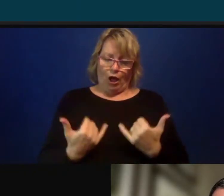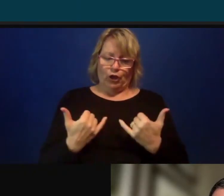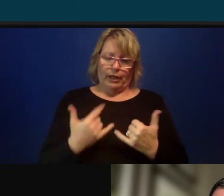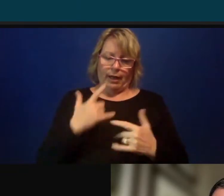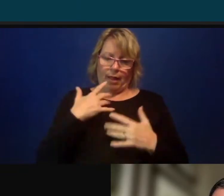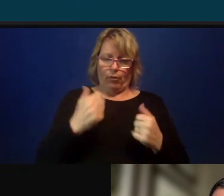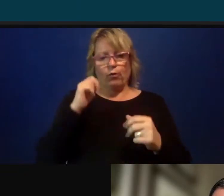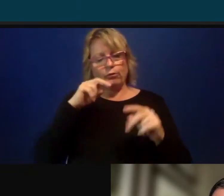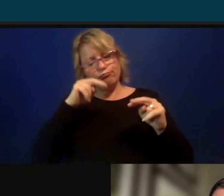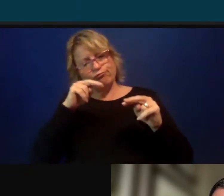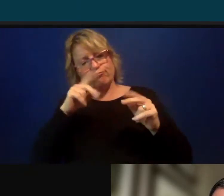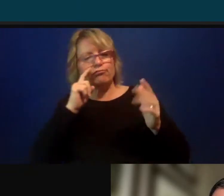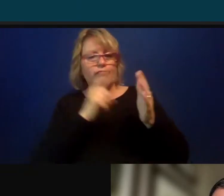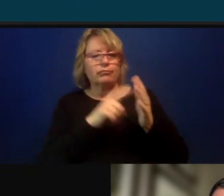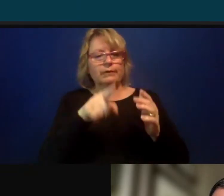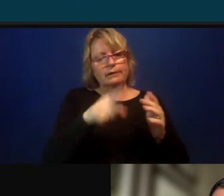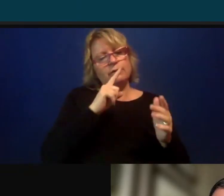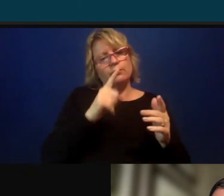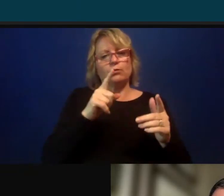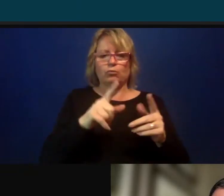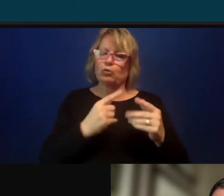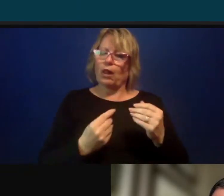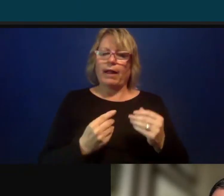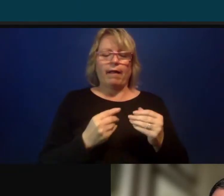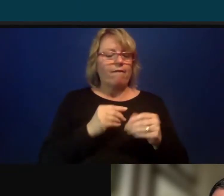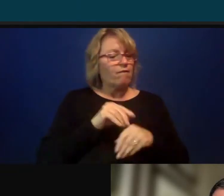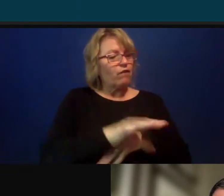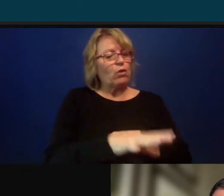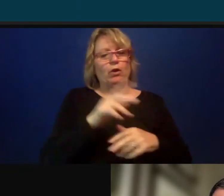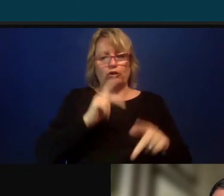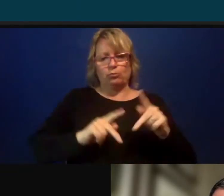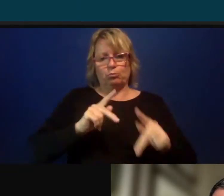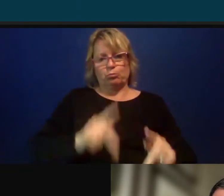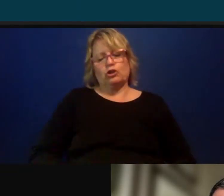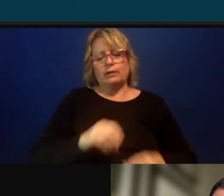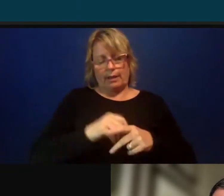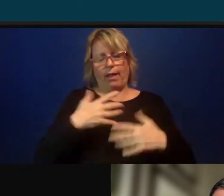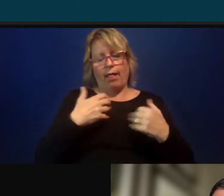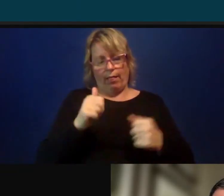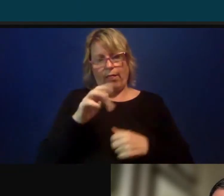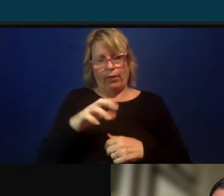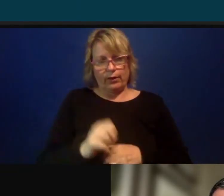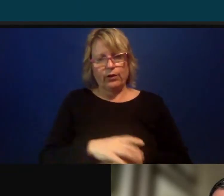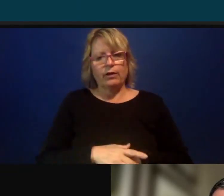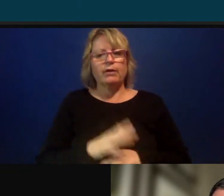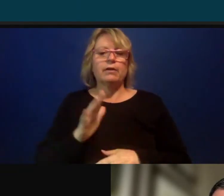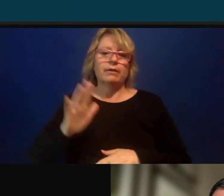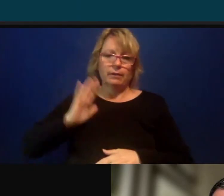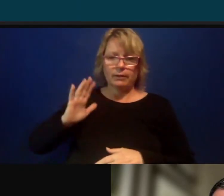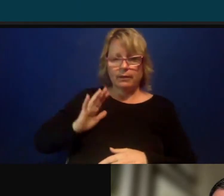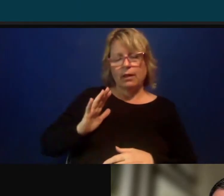of the 100 most influential people in healthcare. Roy is a former American Telemedicine Association